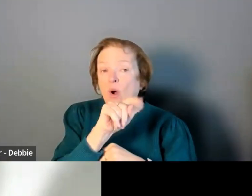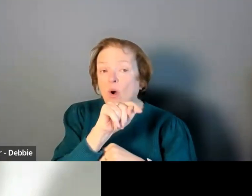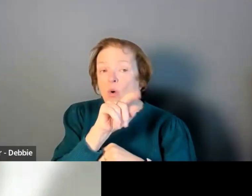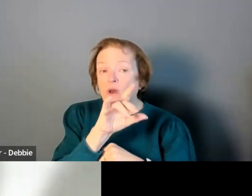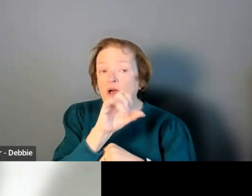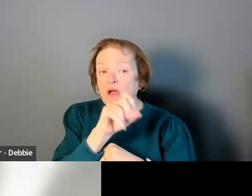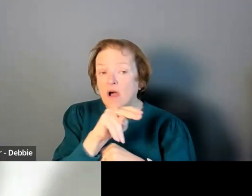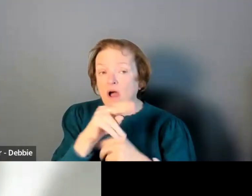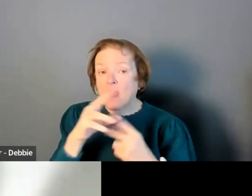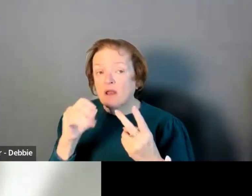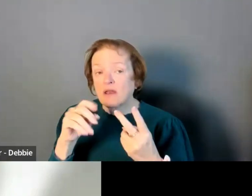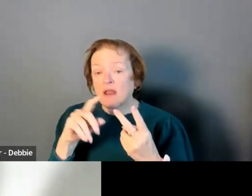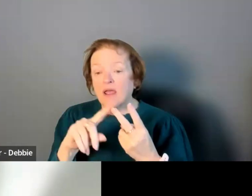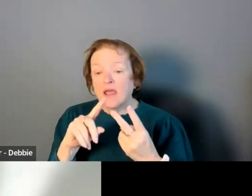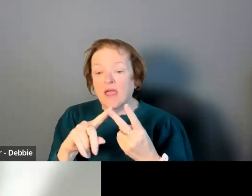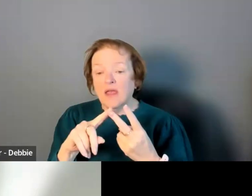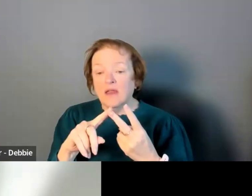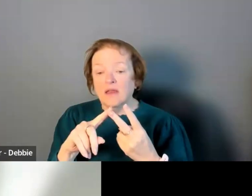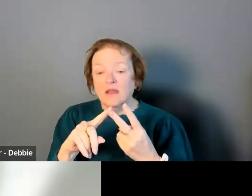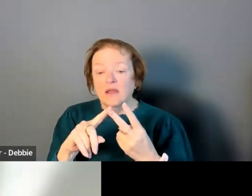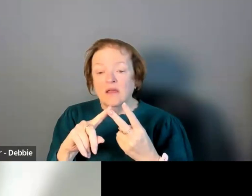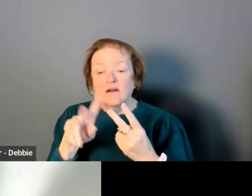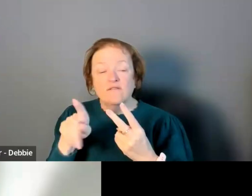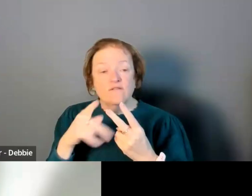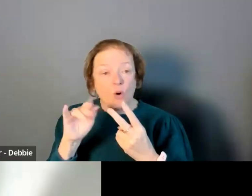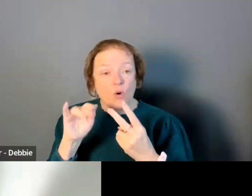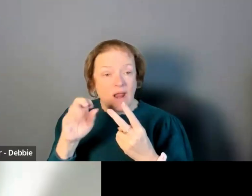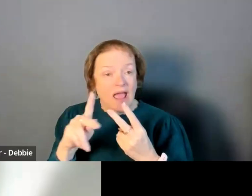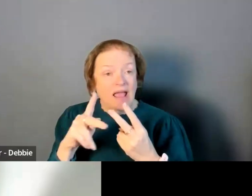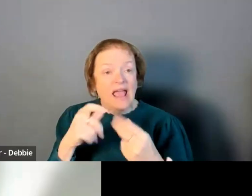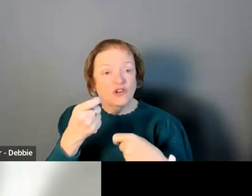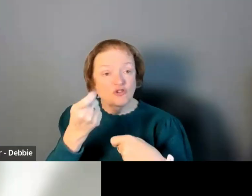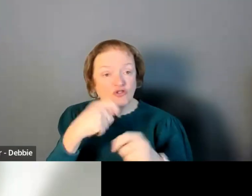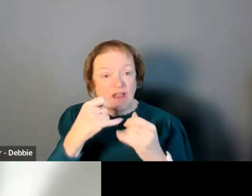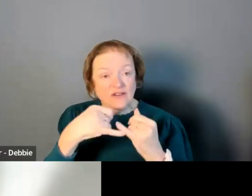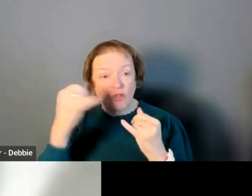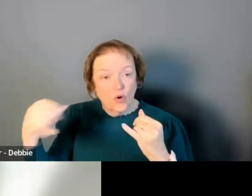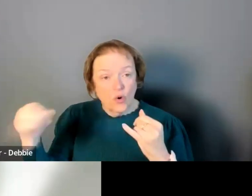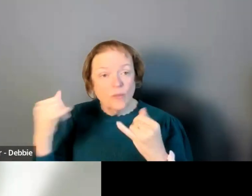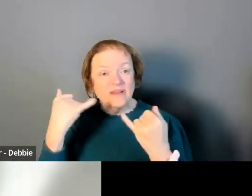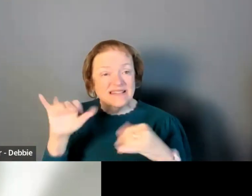you switched out cords. And you are still having a connectivity issue.